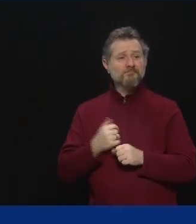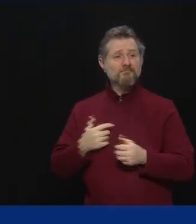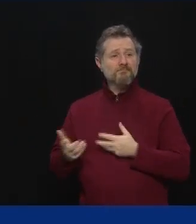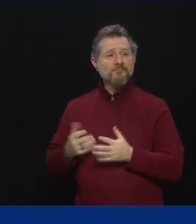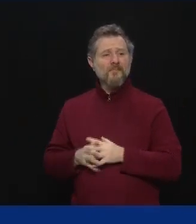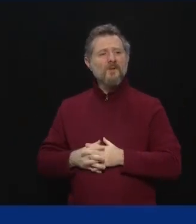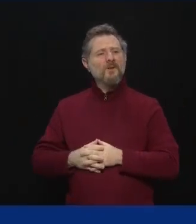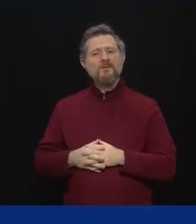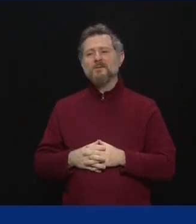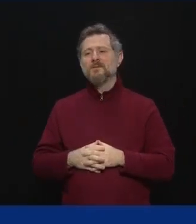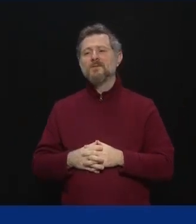RIGHT THING.